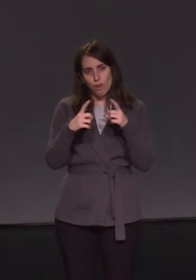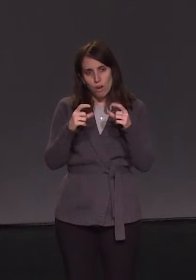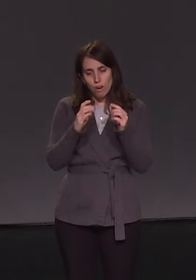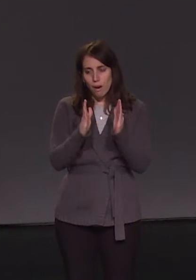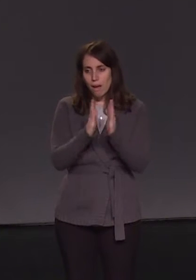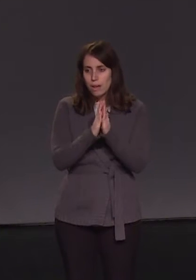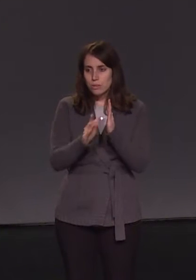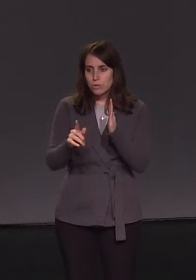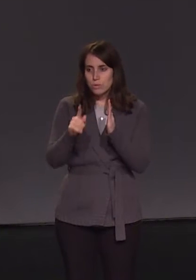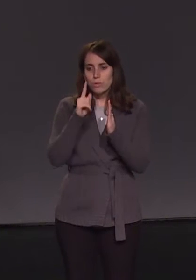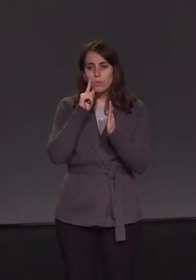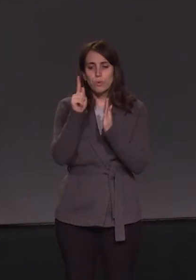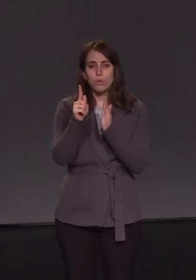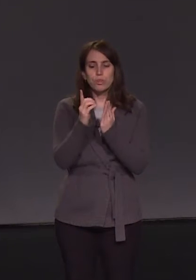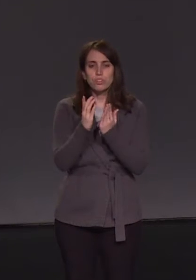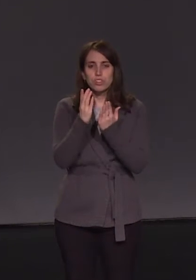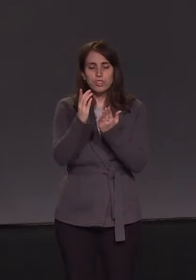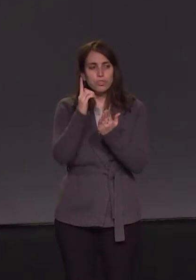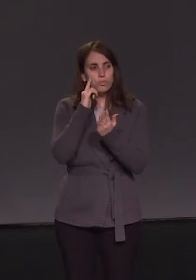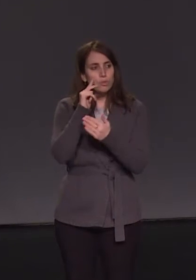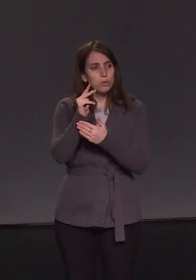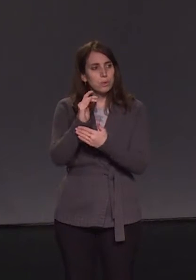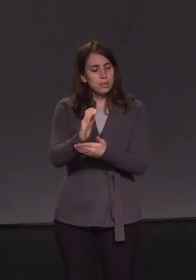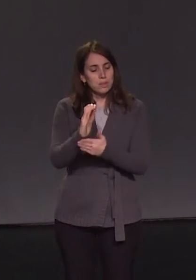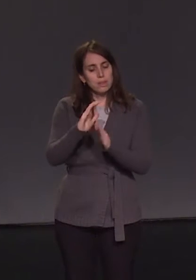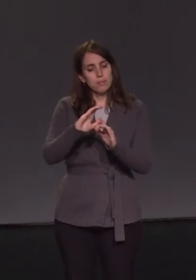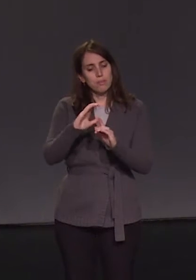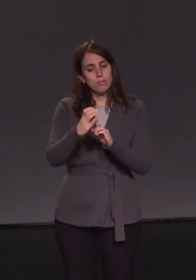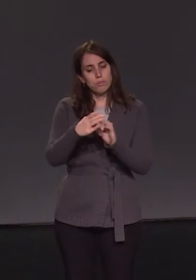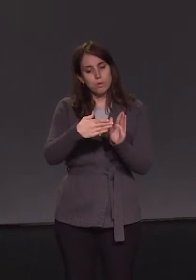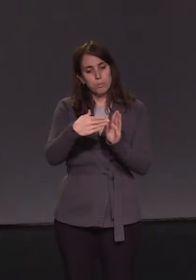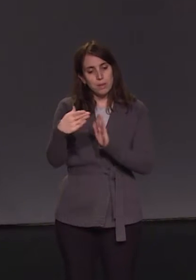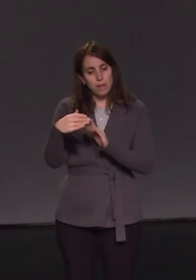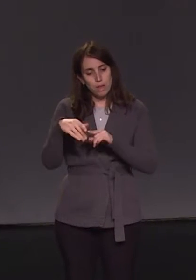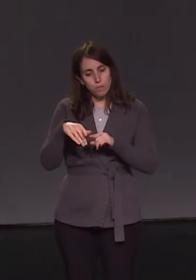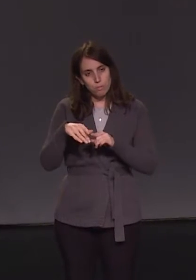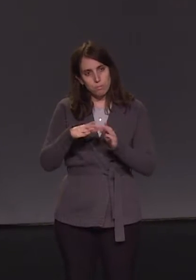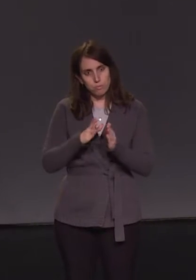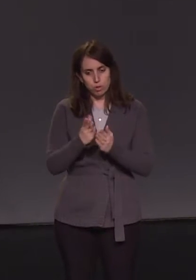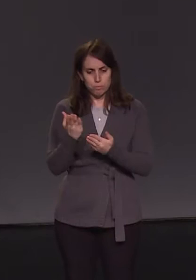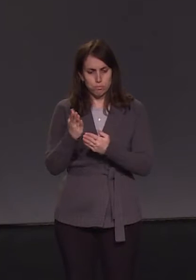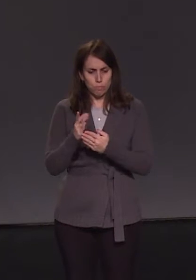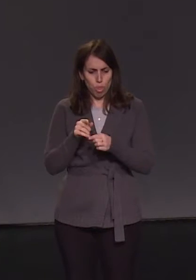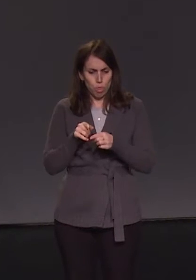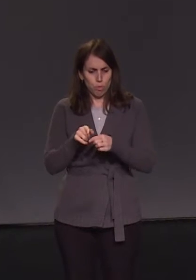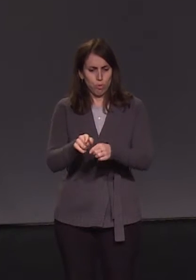NYC cultural plan. Throughout the day as you navigate sessions and have ideas, please write them on your